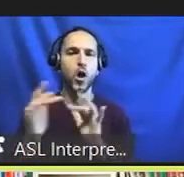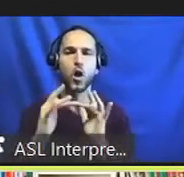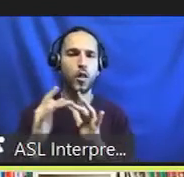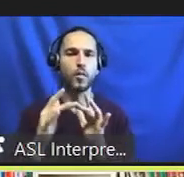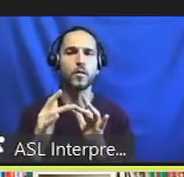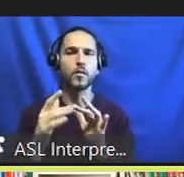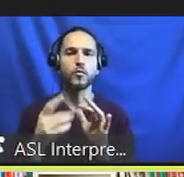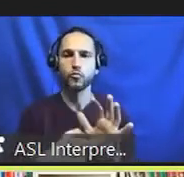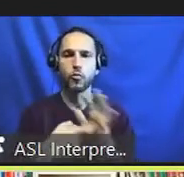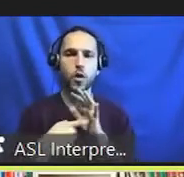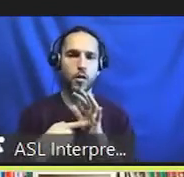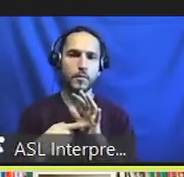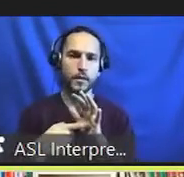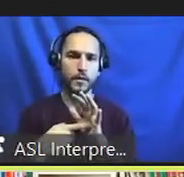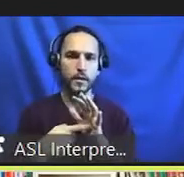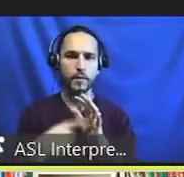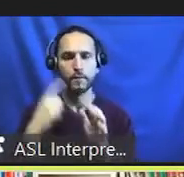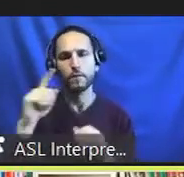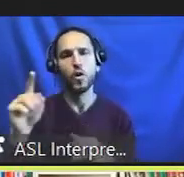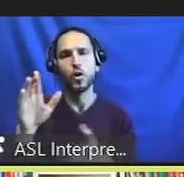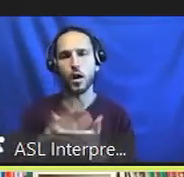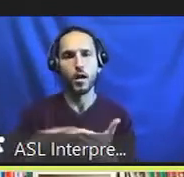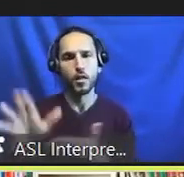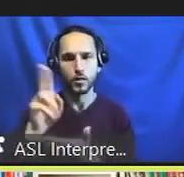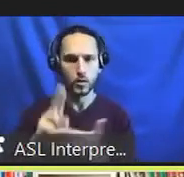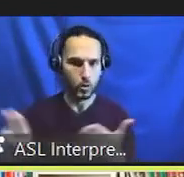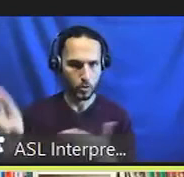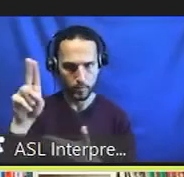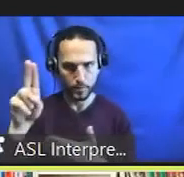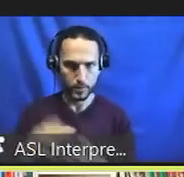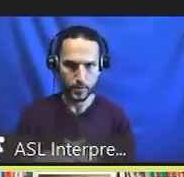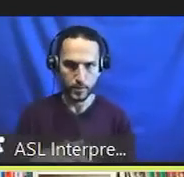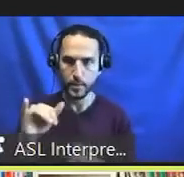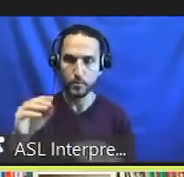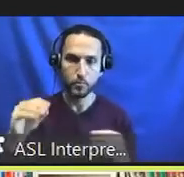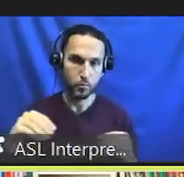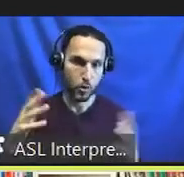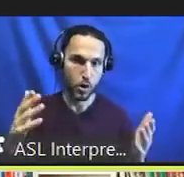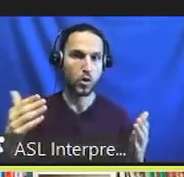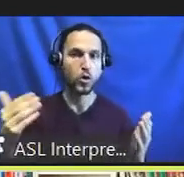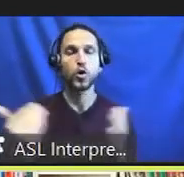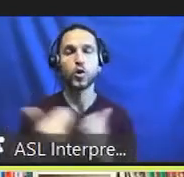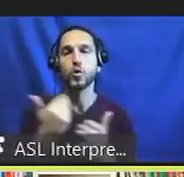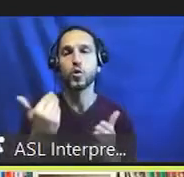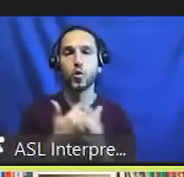requirements in higher education that provides a new model